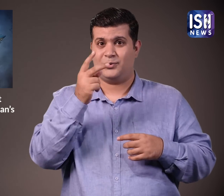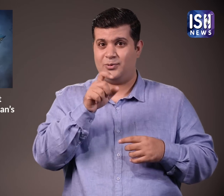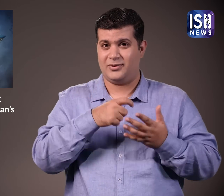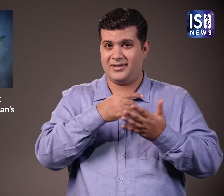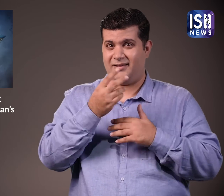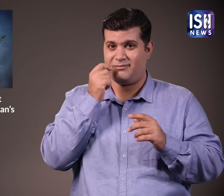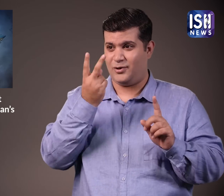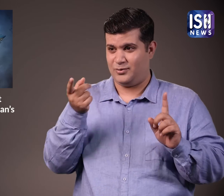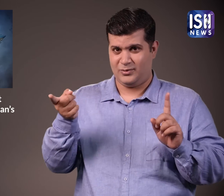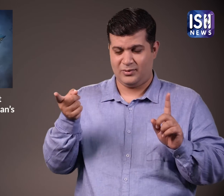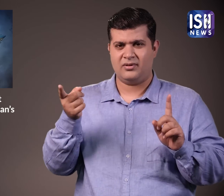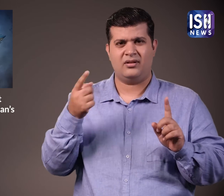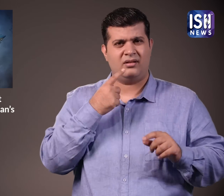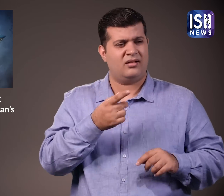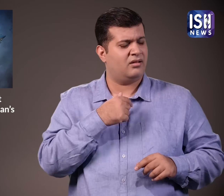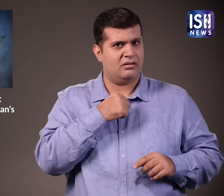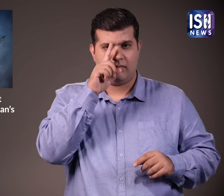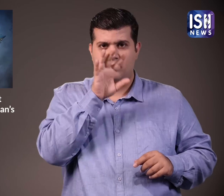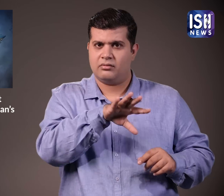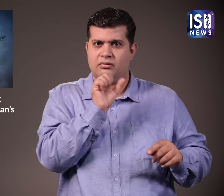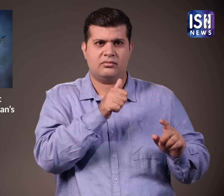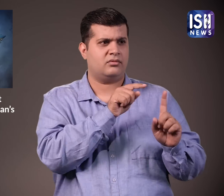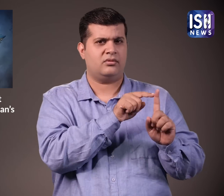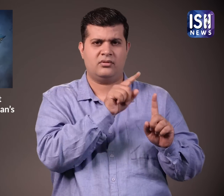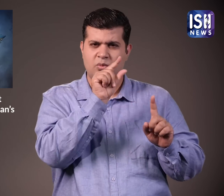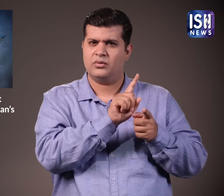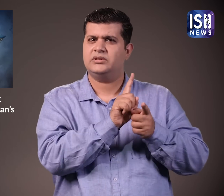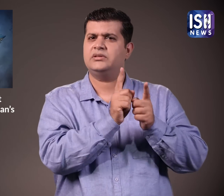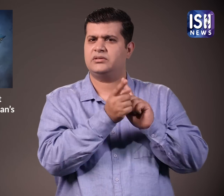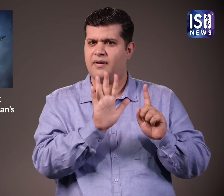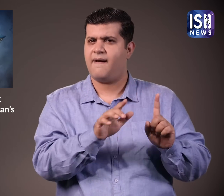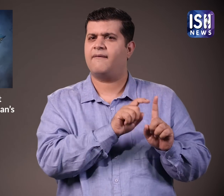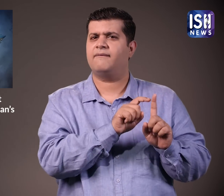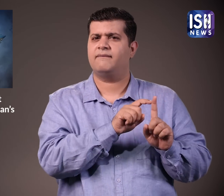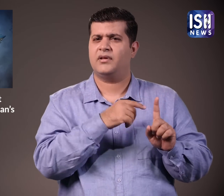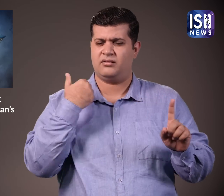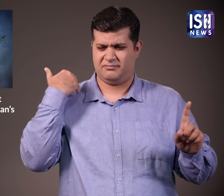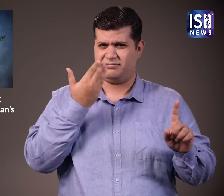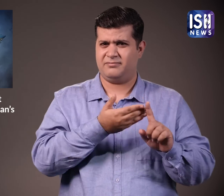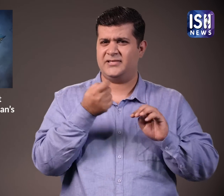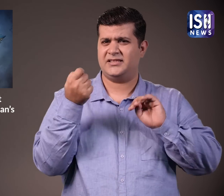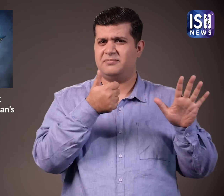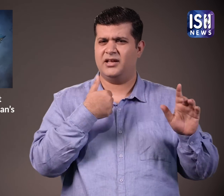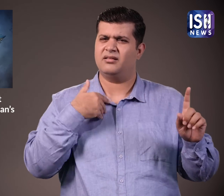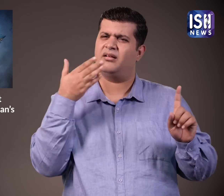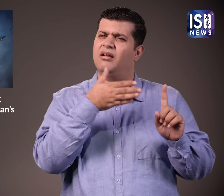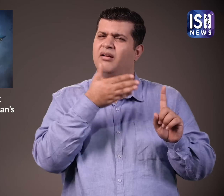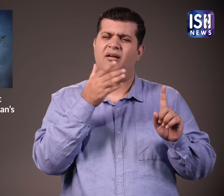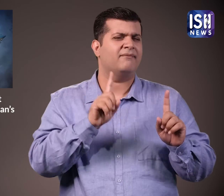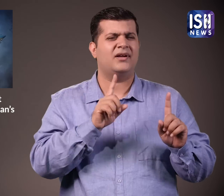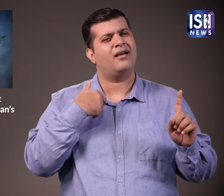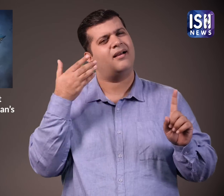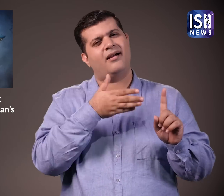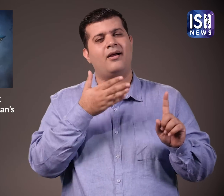The 2 guests told the police that during their visit to the man's house since the 6 months, they had noticed some changes.